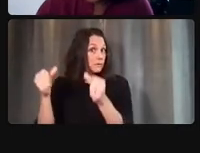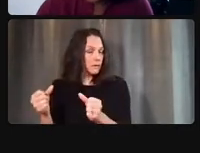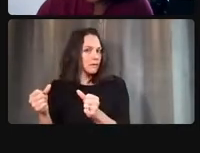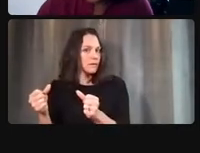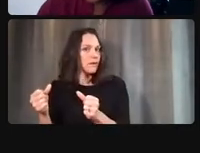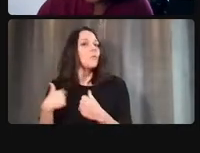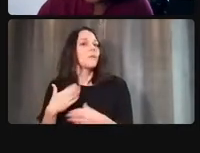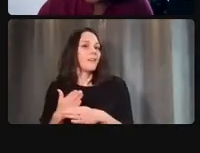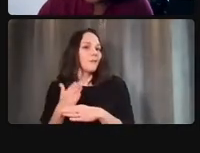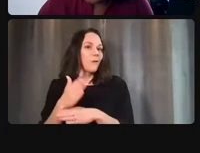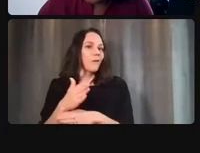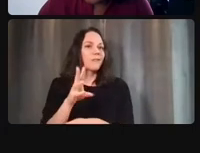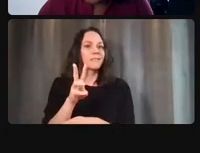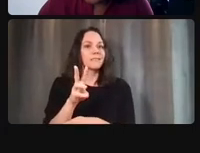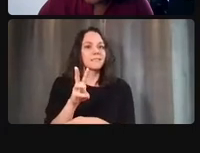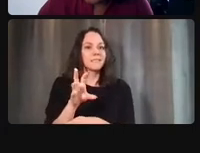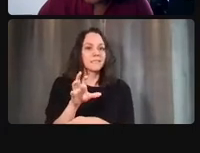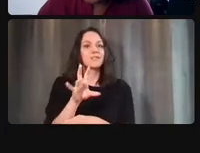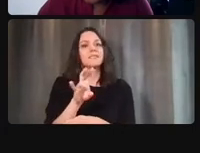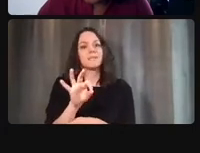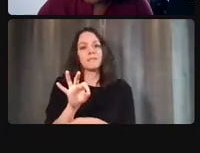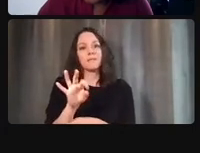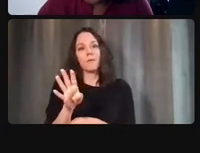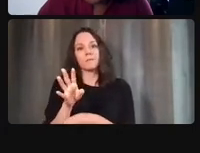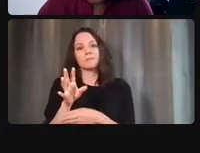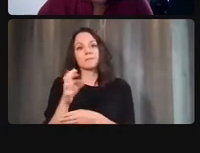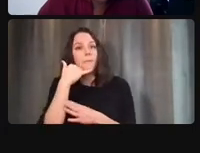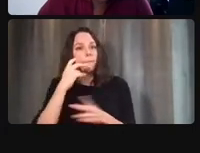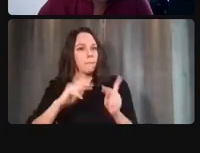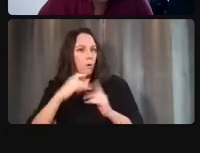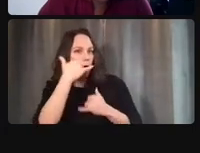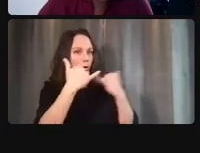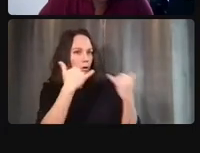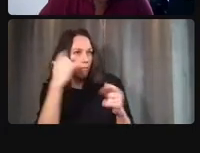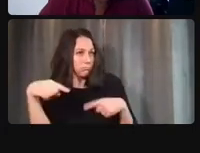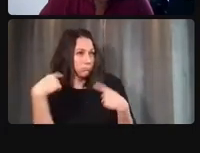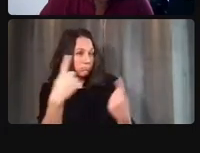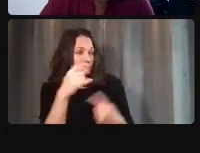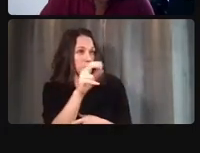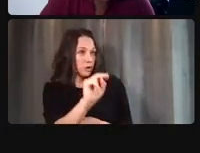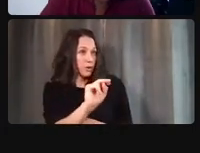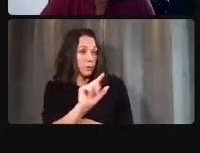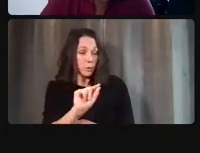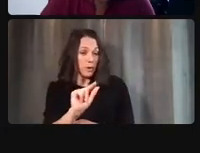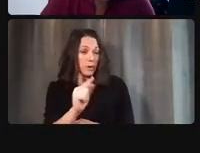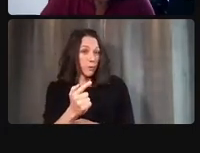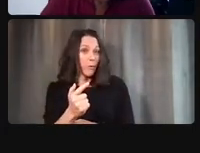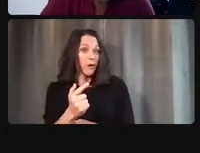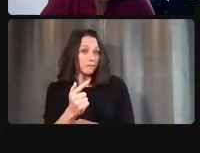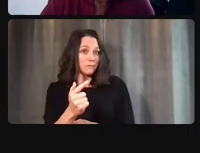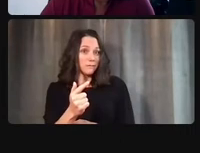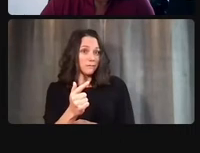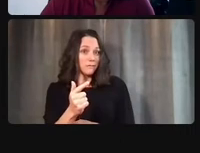in since January 2021 on the line, and almost 20,000 people reached through